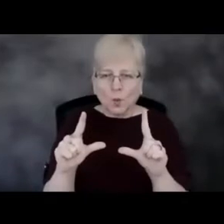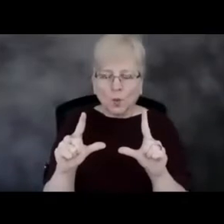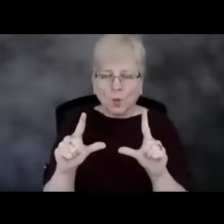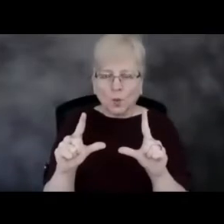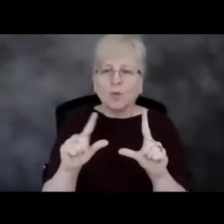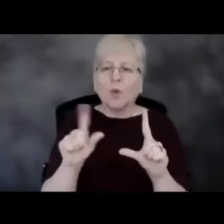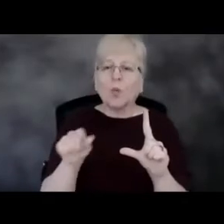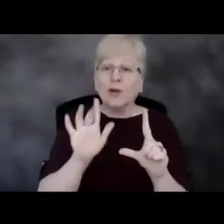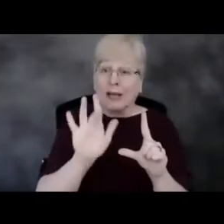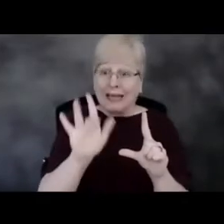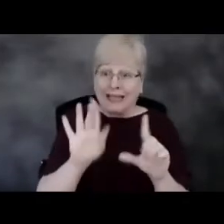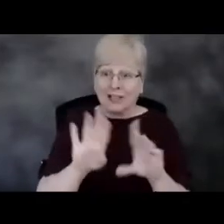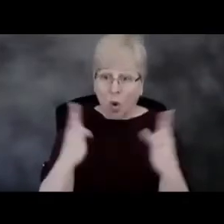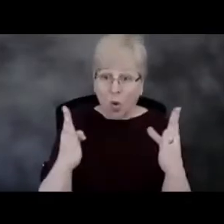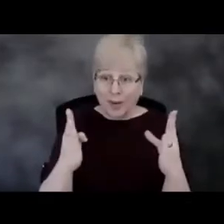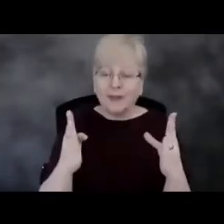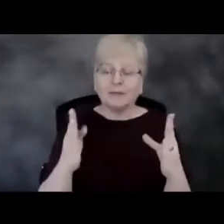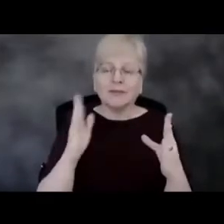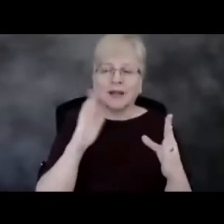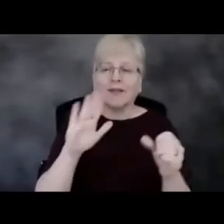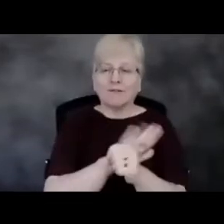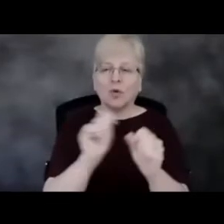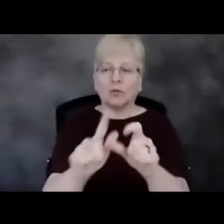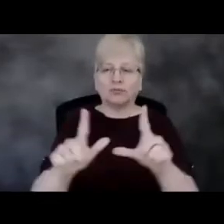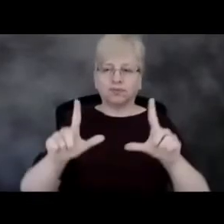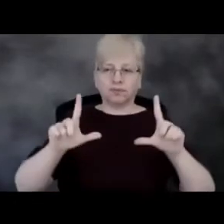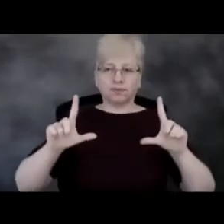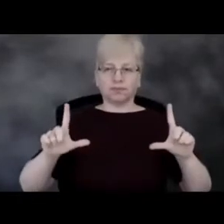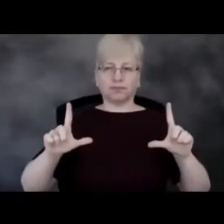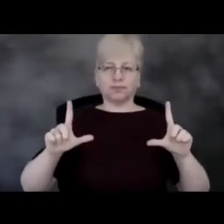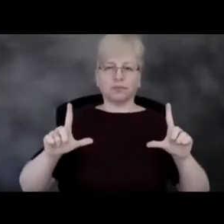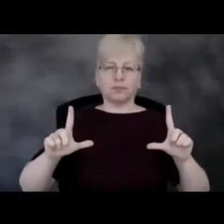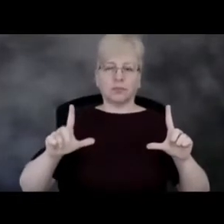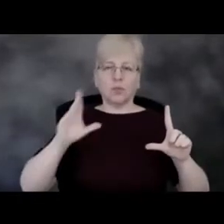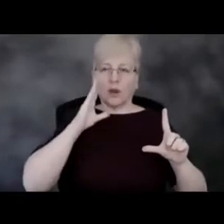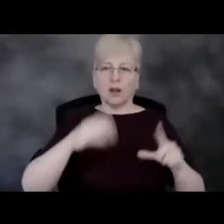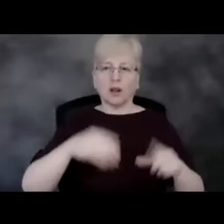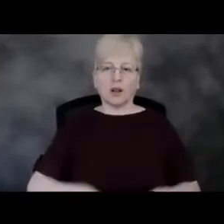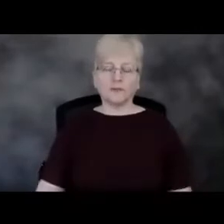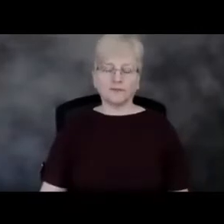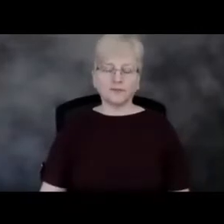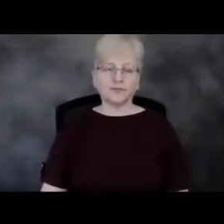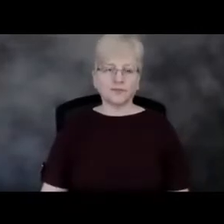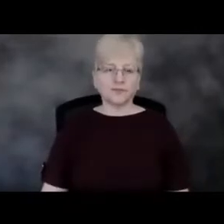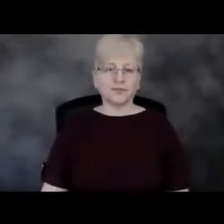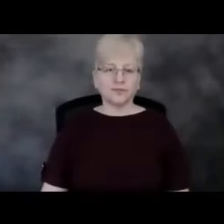open the content box. 16:58:09 And show it that way.